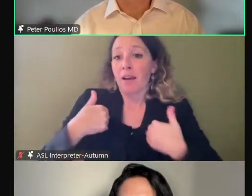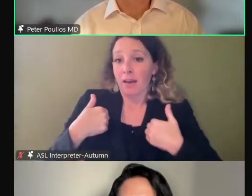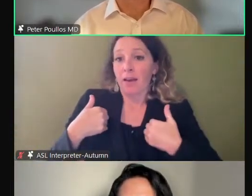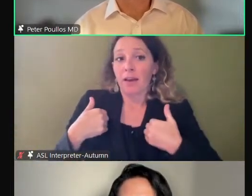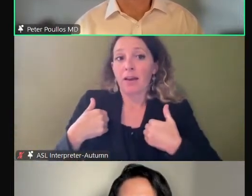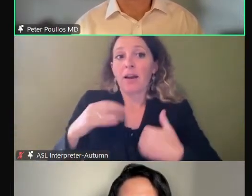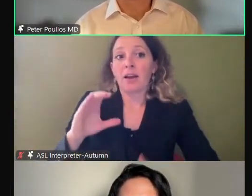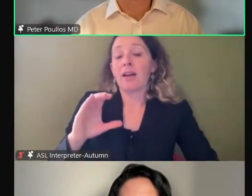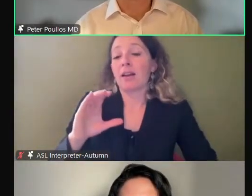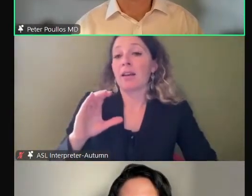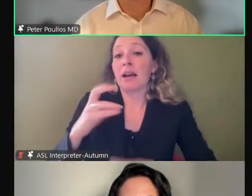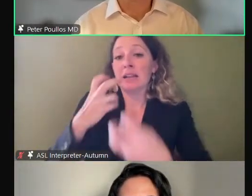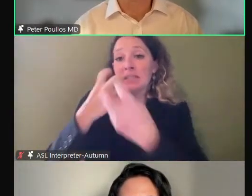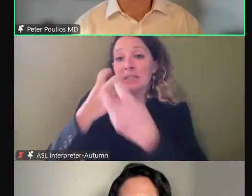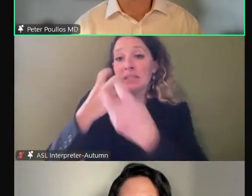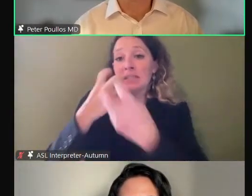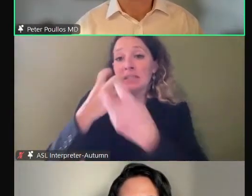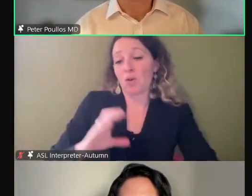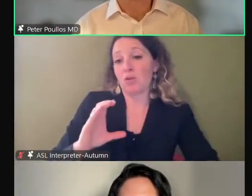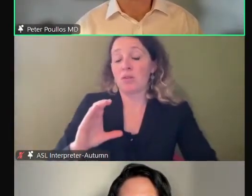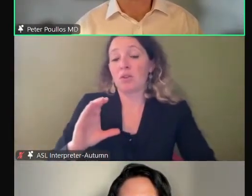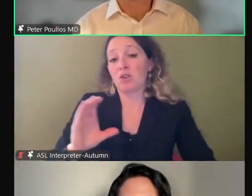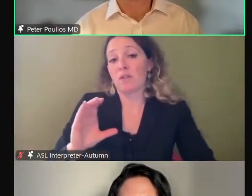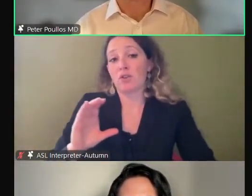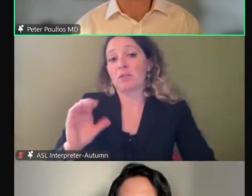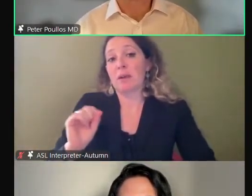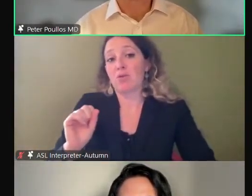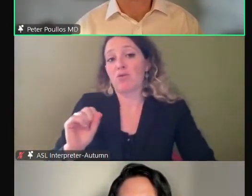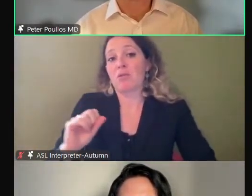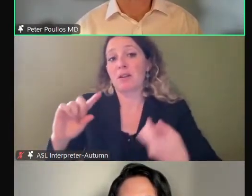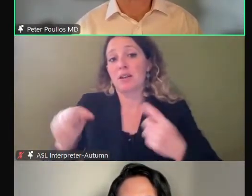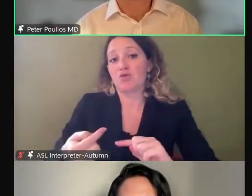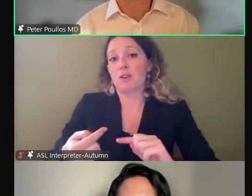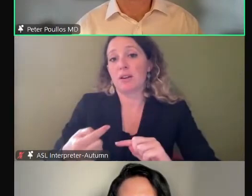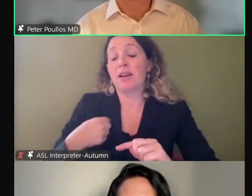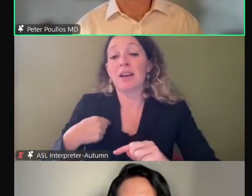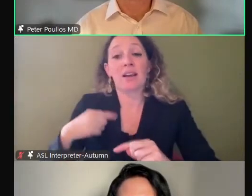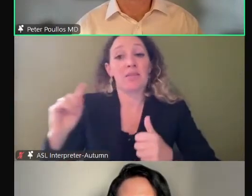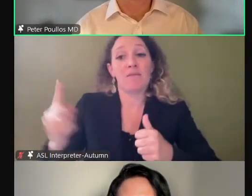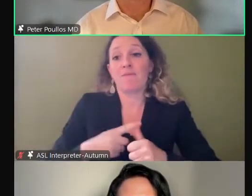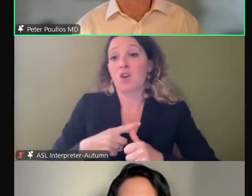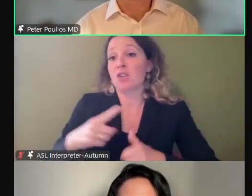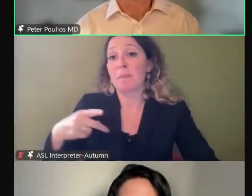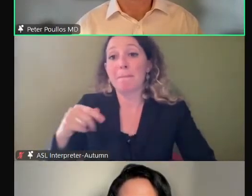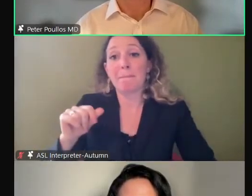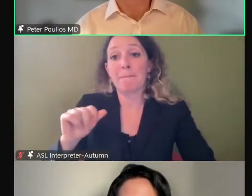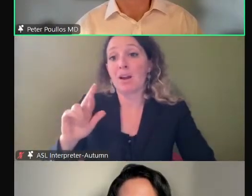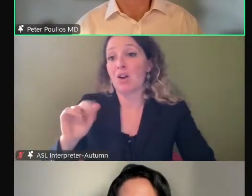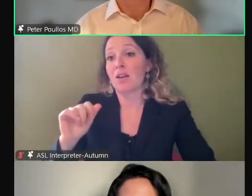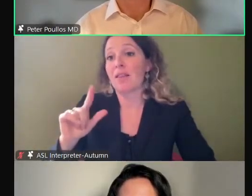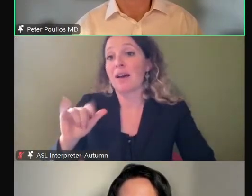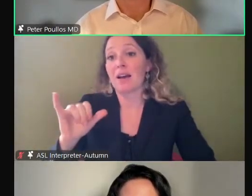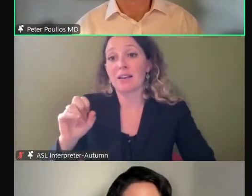5th, 2003. I was initially paralyzed from the neck down, and fortunately I regained the ability to